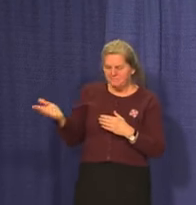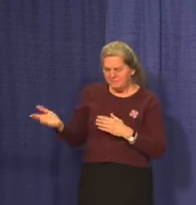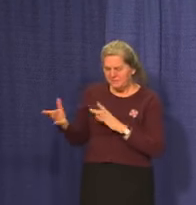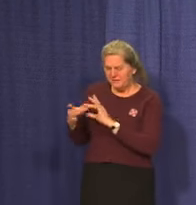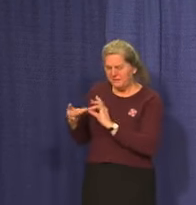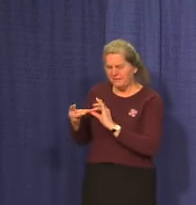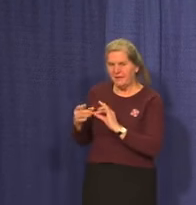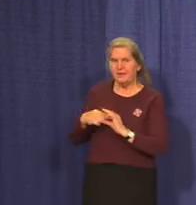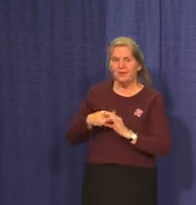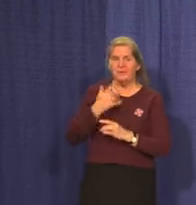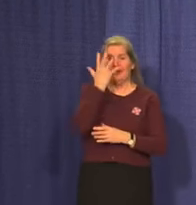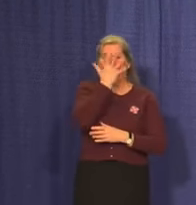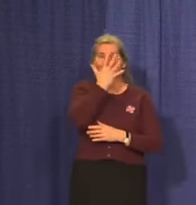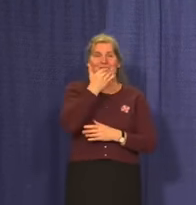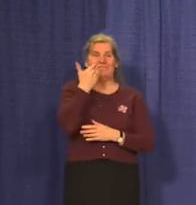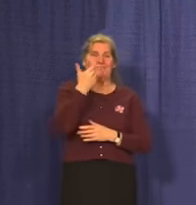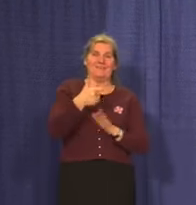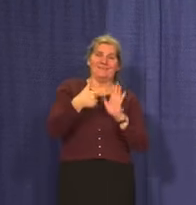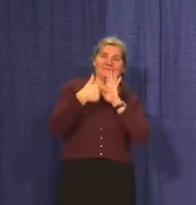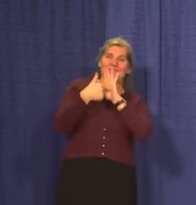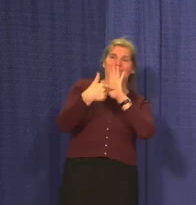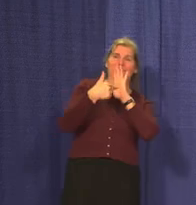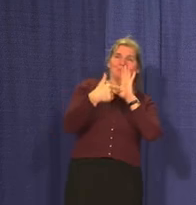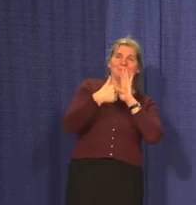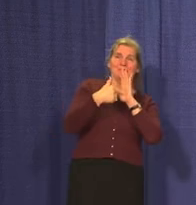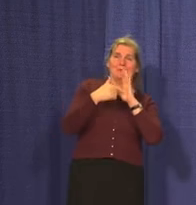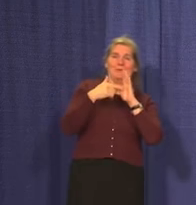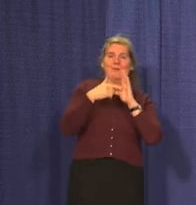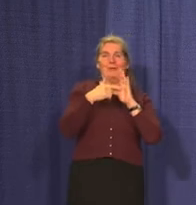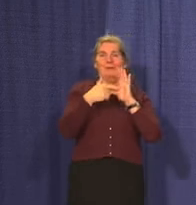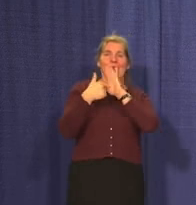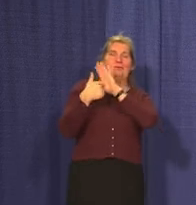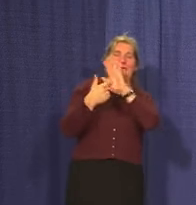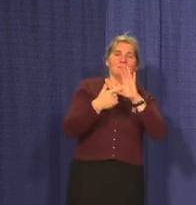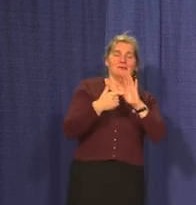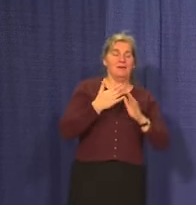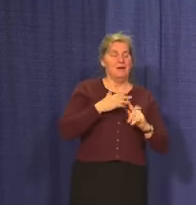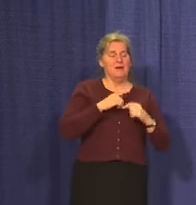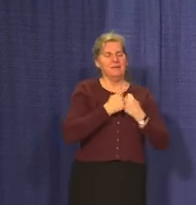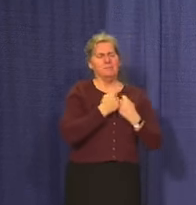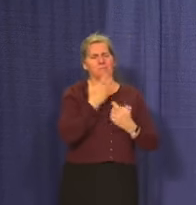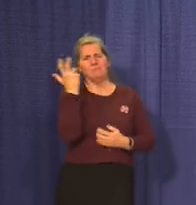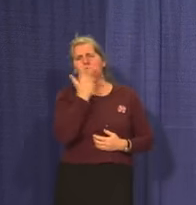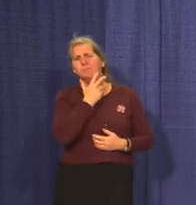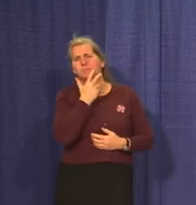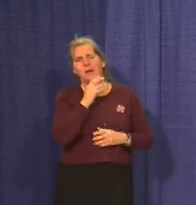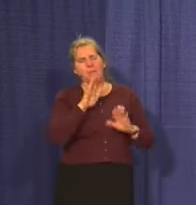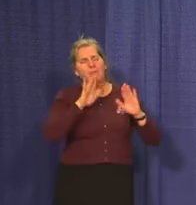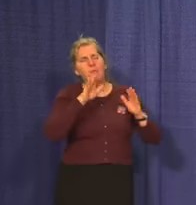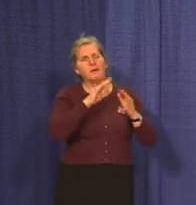FACE OF MAYBE THE TOP OF THE PYRAMID, BUT THERE IS A FANTASTIC TEAM SUPPORTING ME.